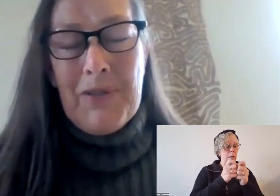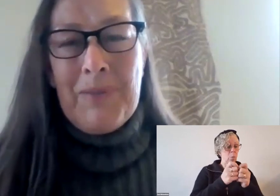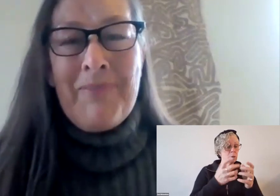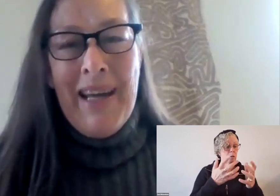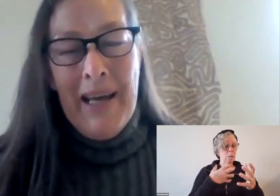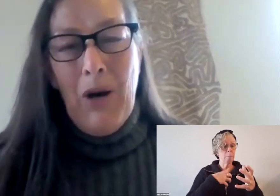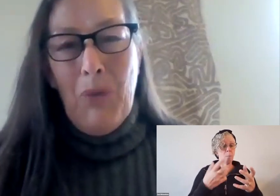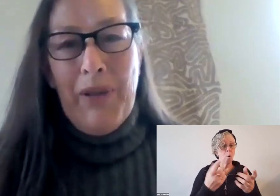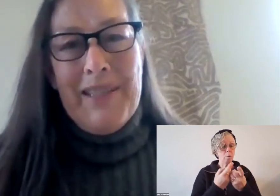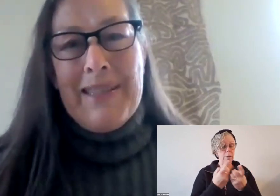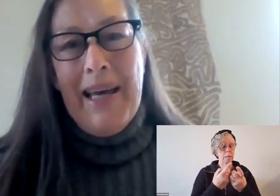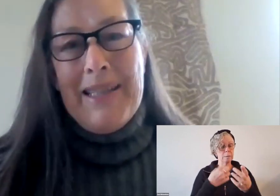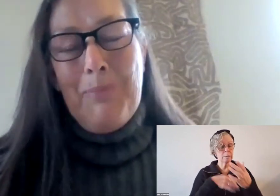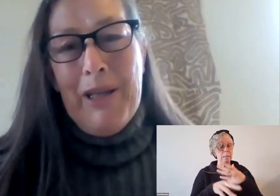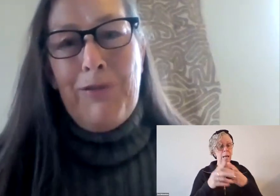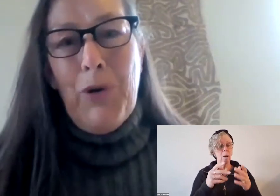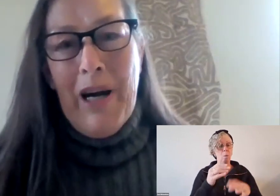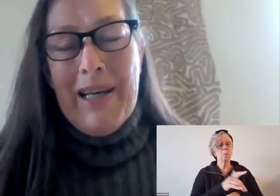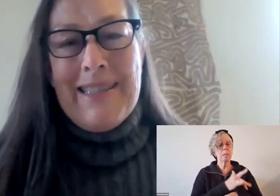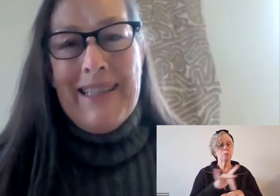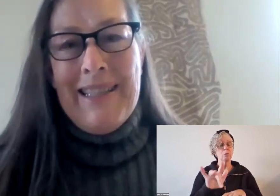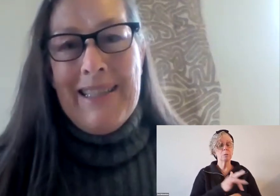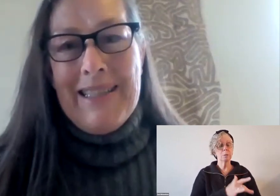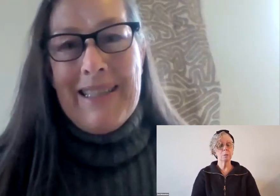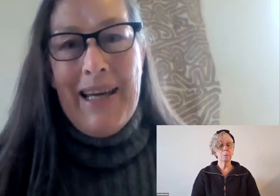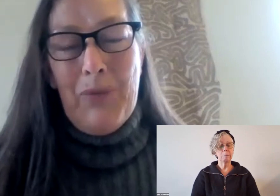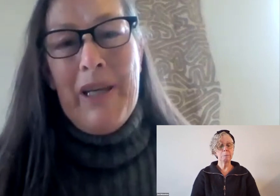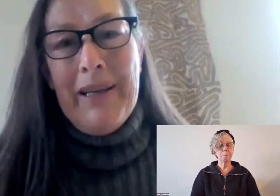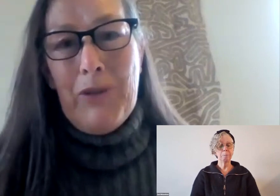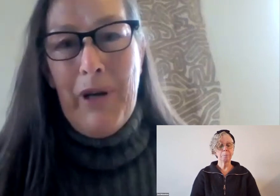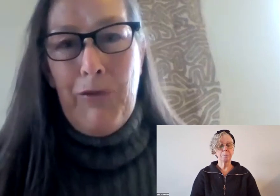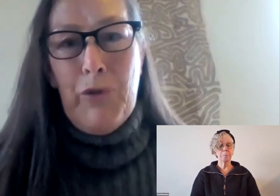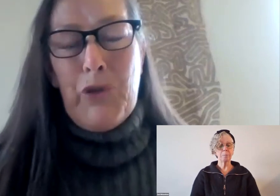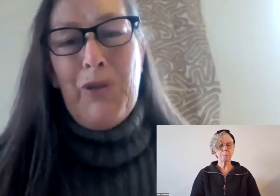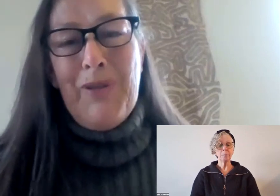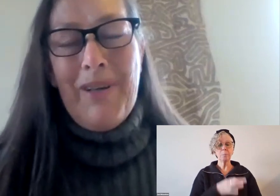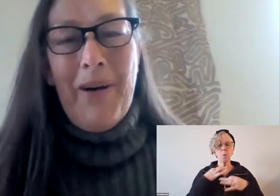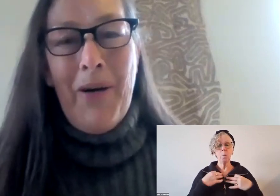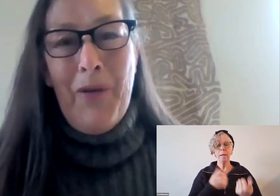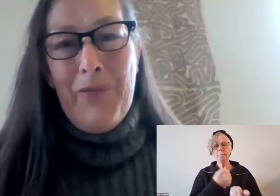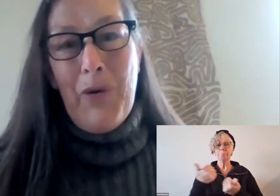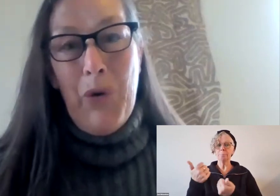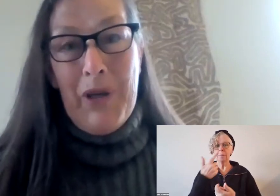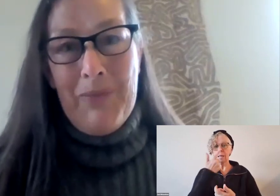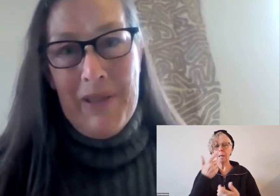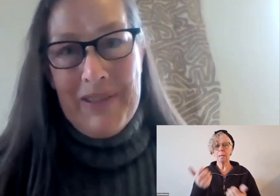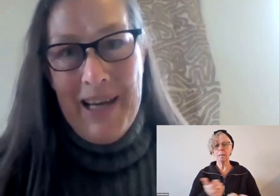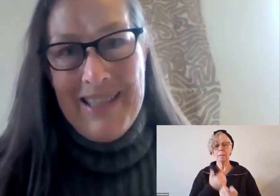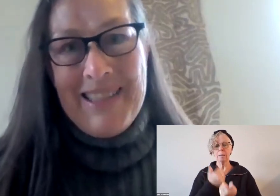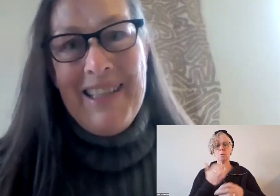What this has meant for us is that we had the great fortune of working with Kate,